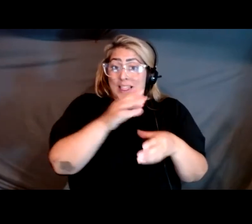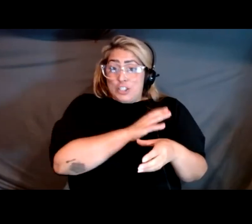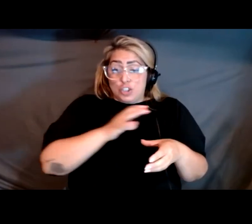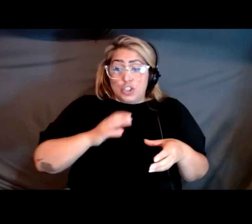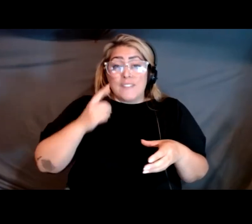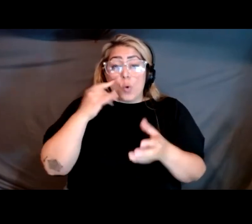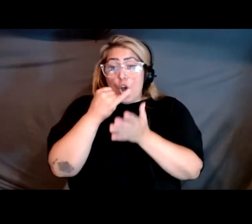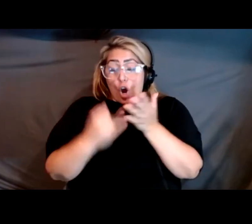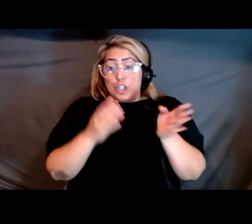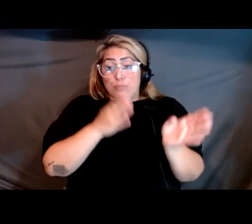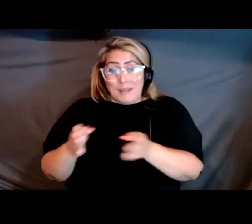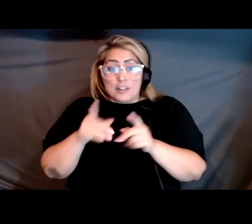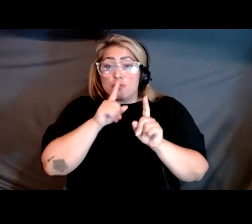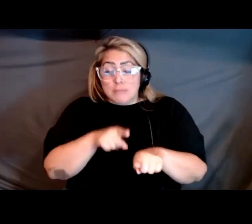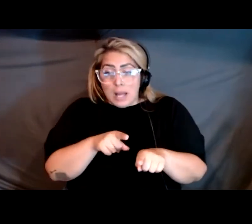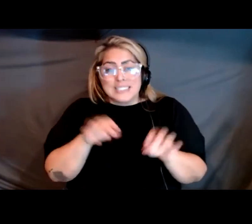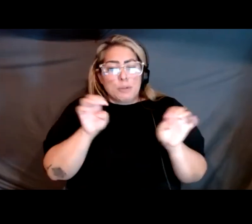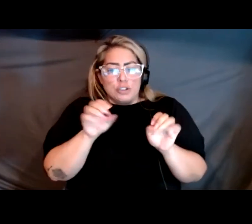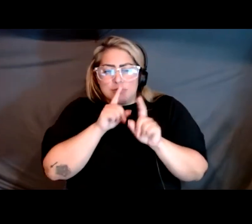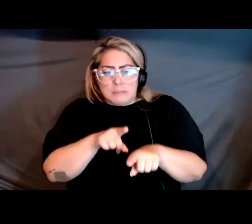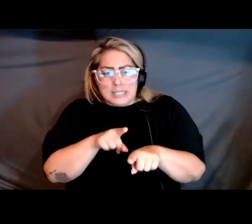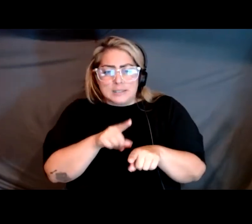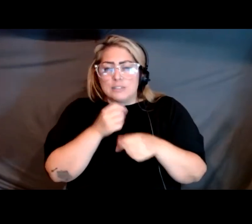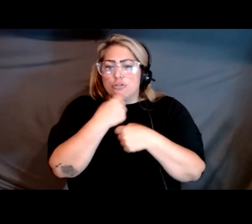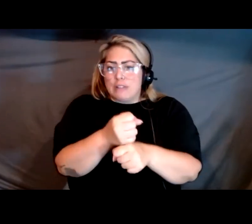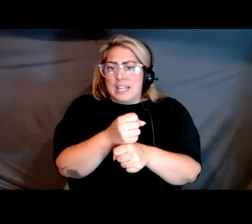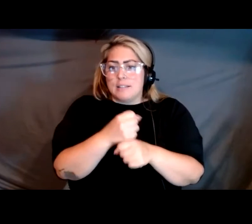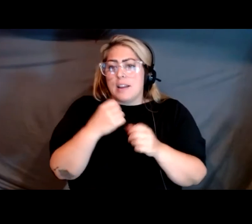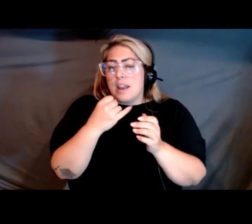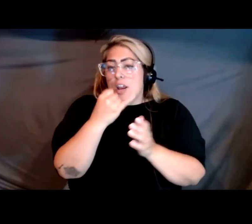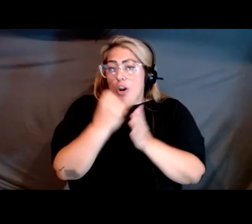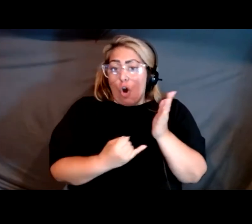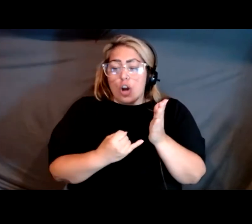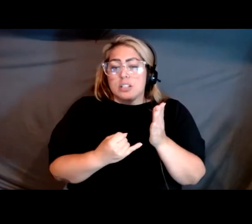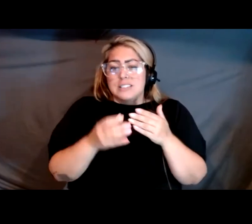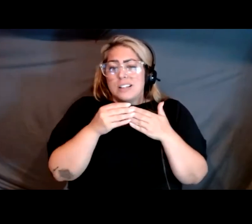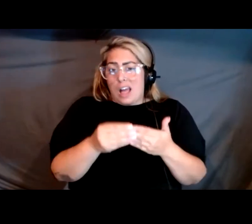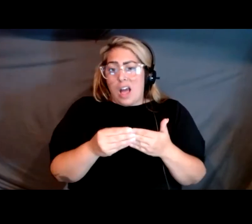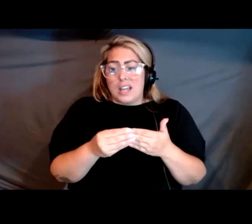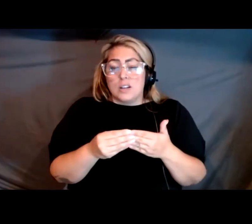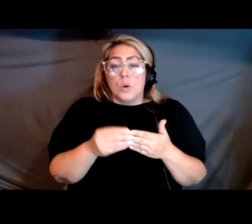and emergency response has generated an Arts Field Guide to Federal Disaster Relief which may also